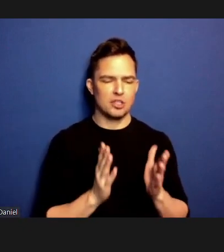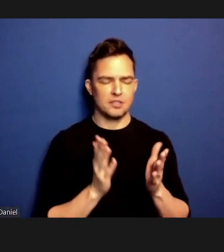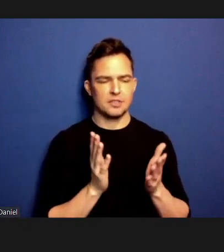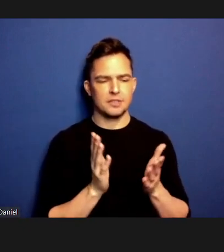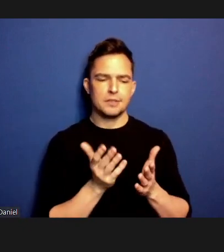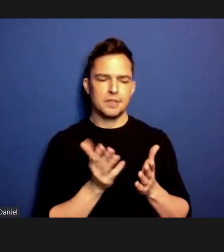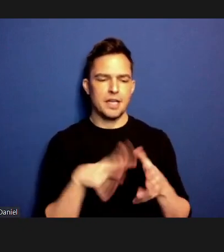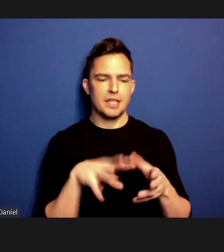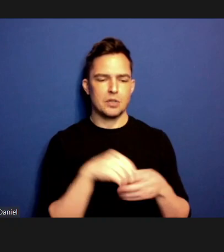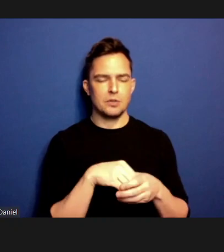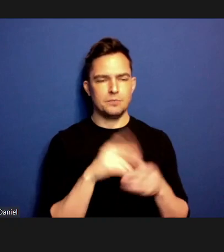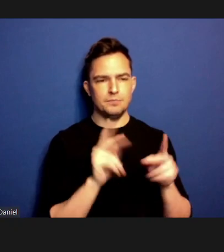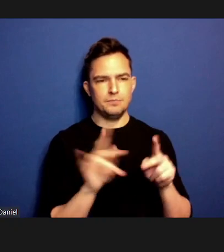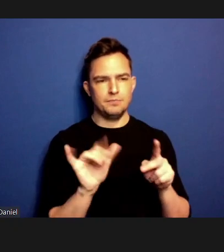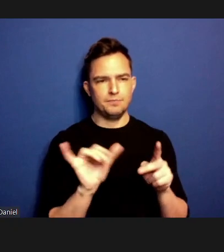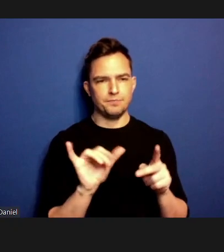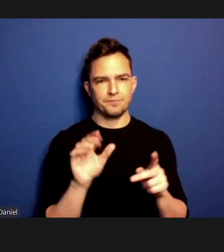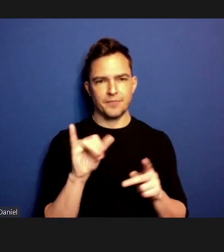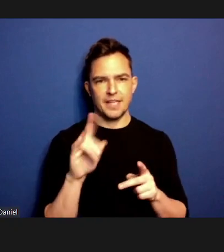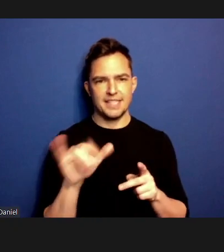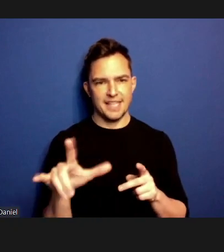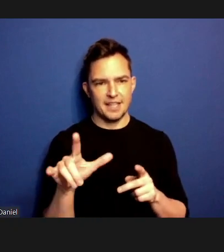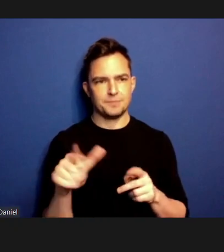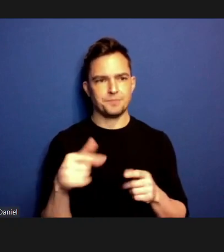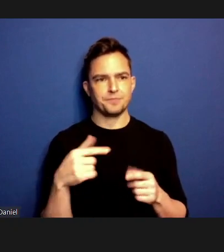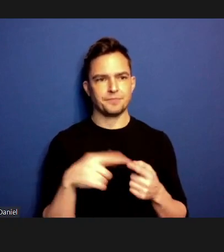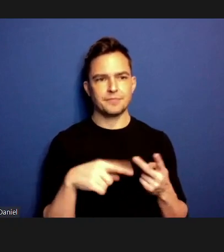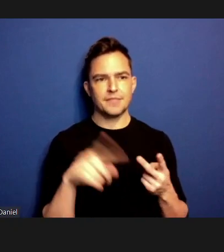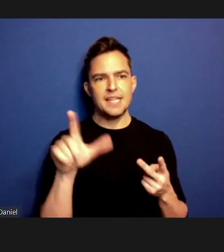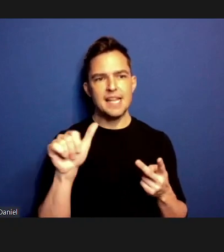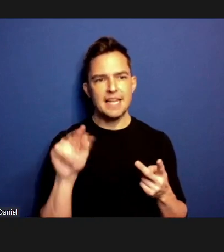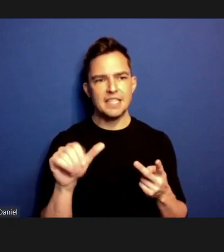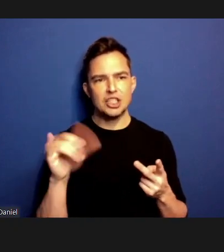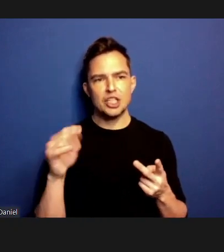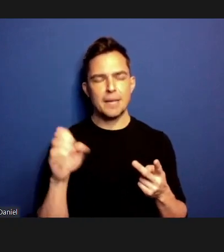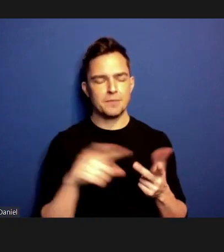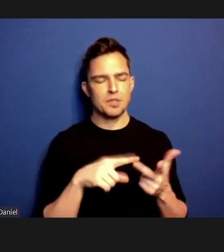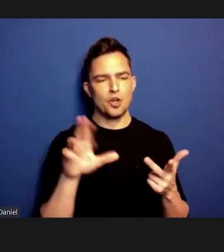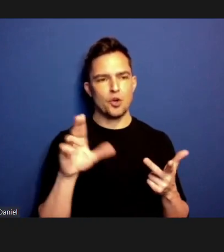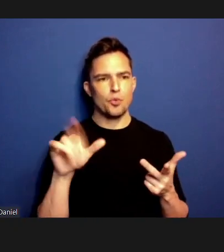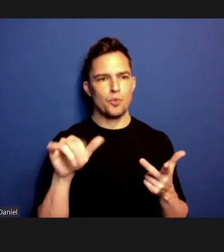of, as I mentioned, Leonard James, Rinaldo Walcott and others.